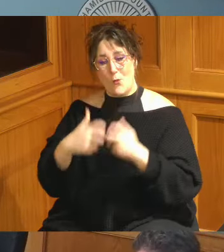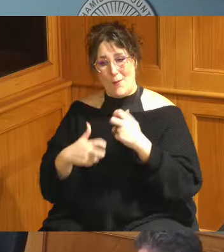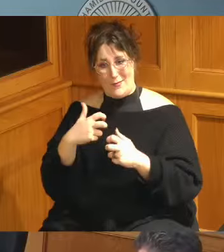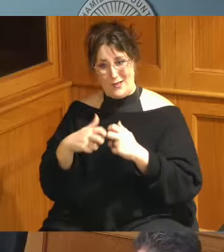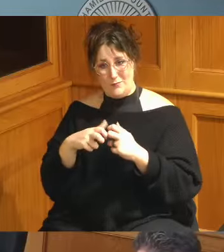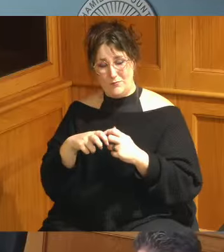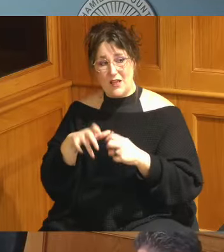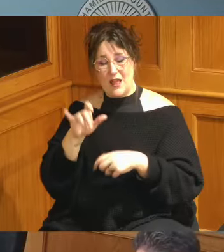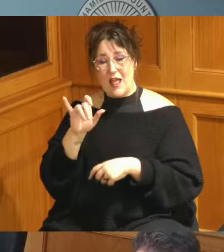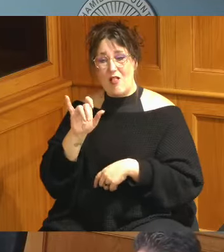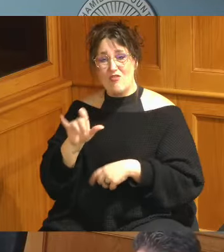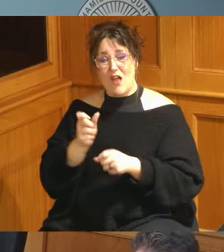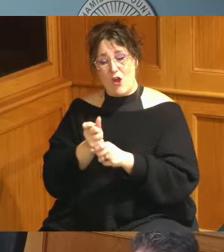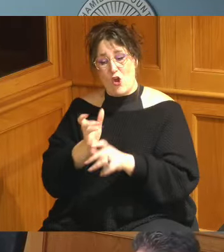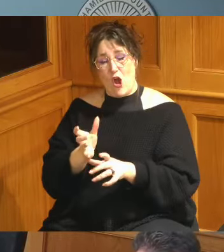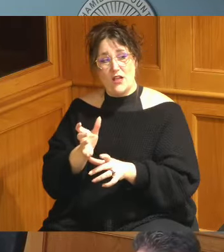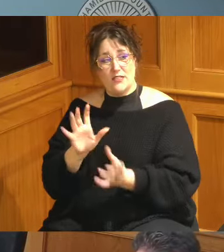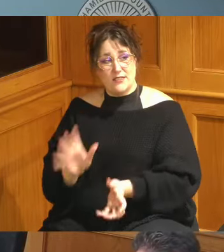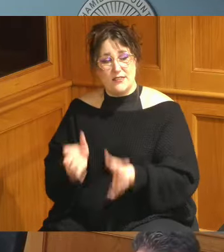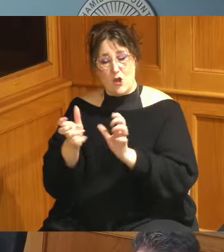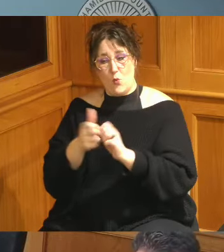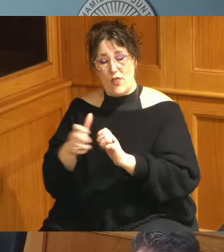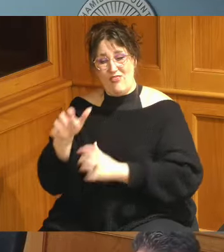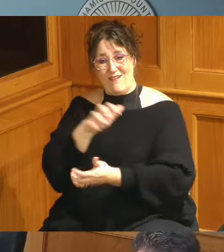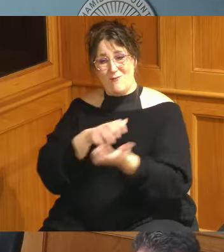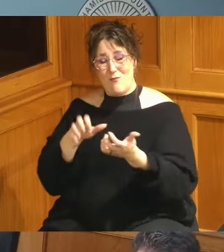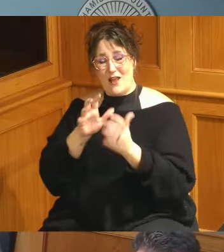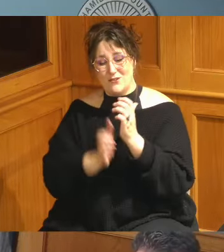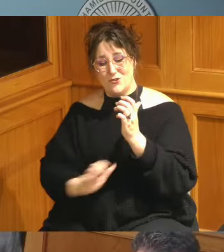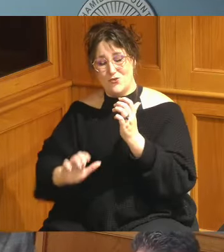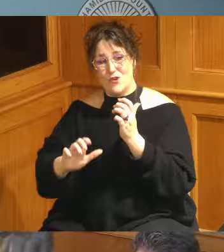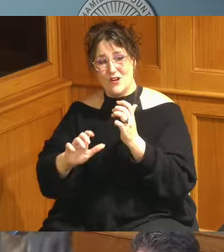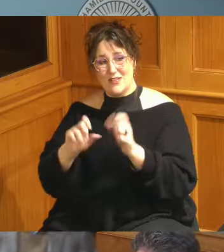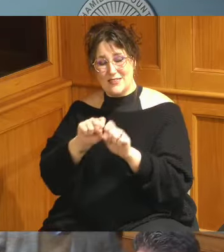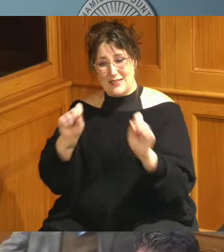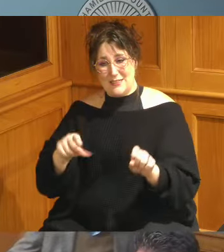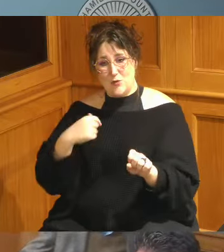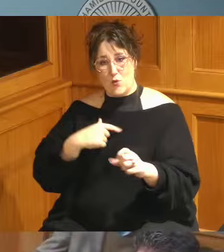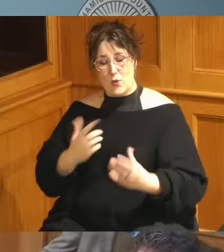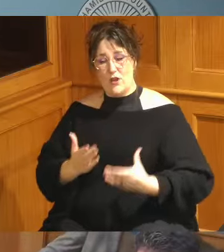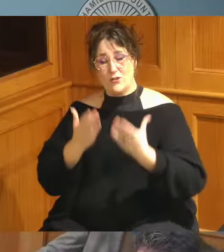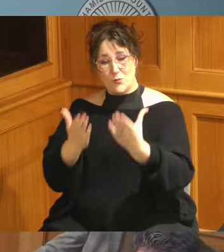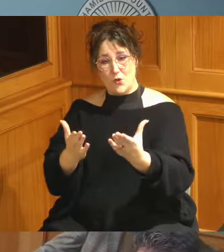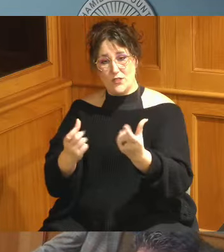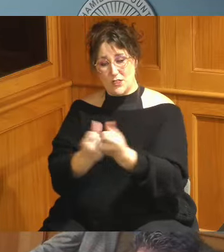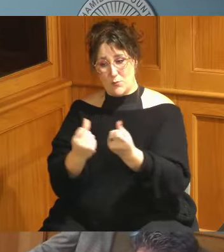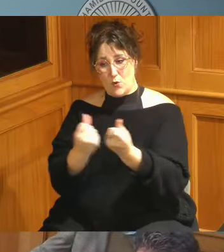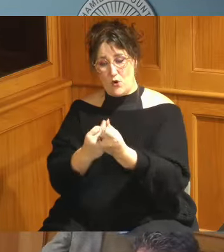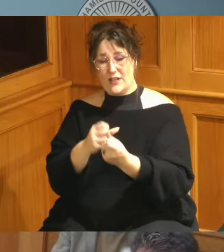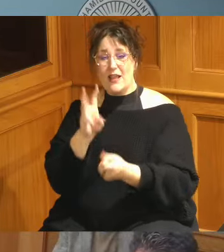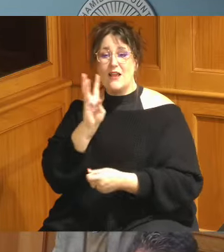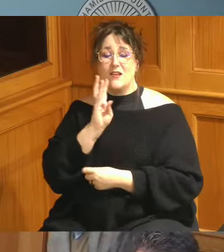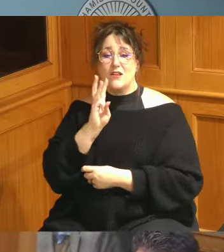causes havoc with our combined sewer system. We are proposing and supporting a storm water fee